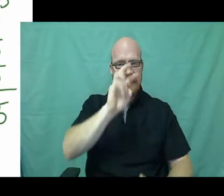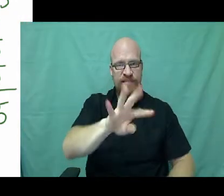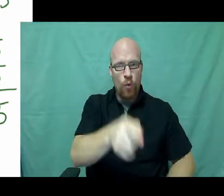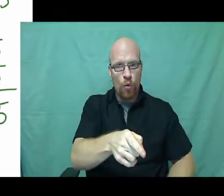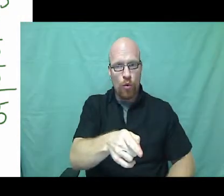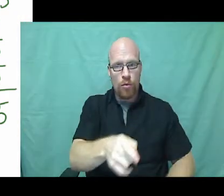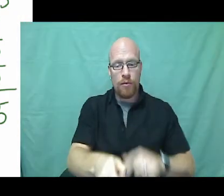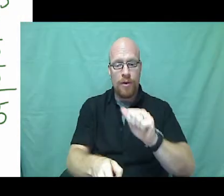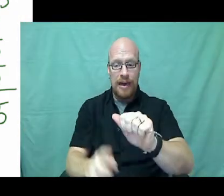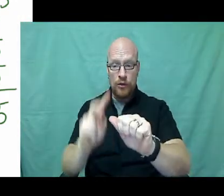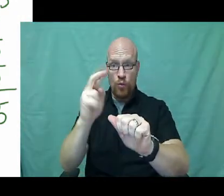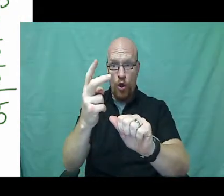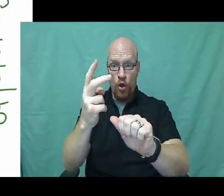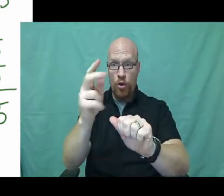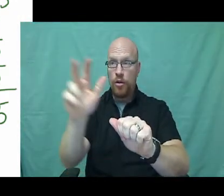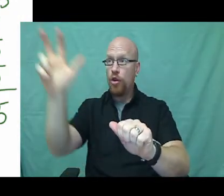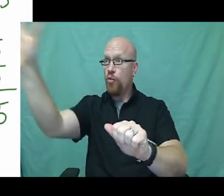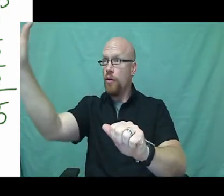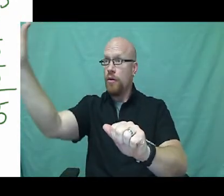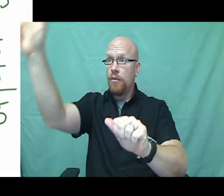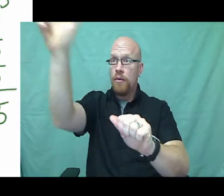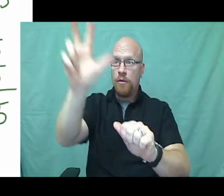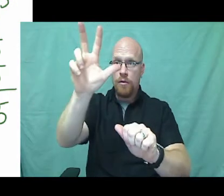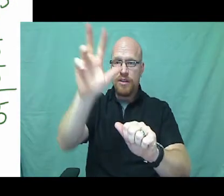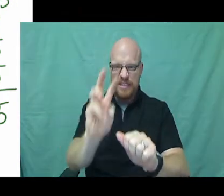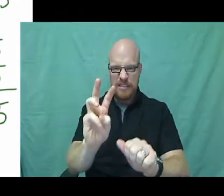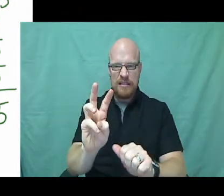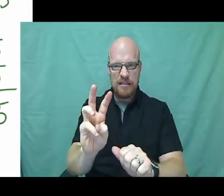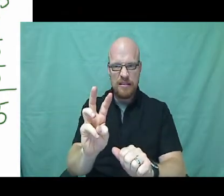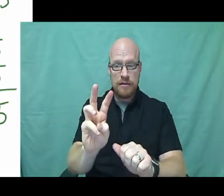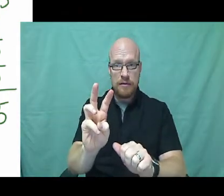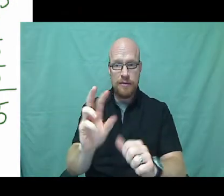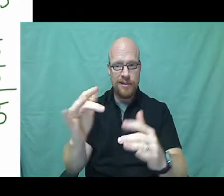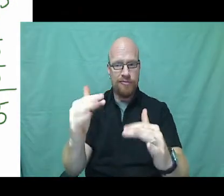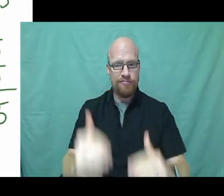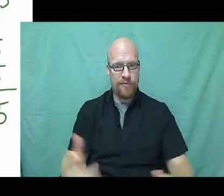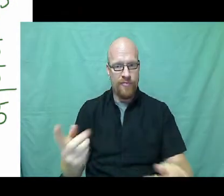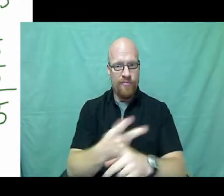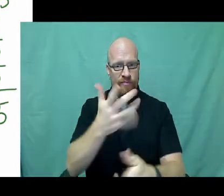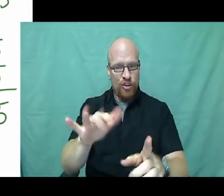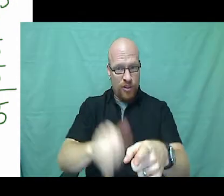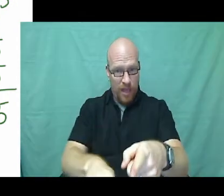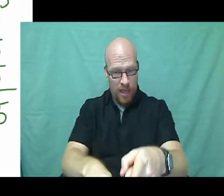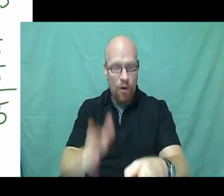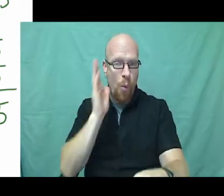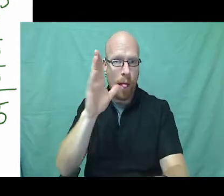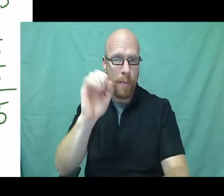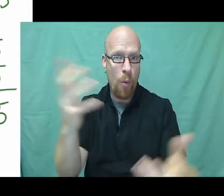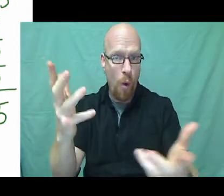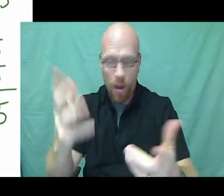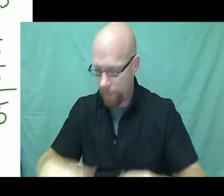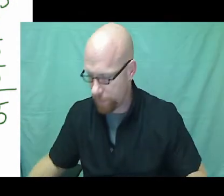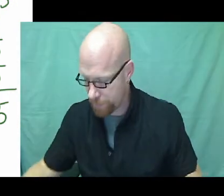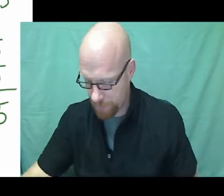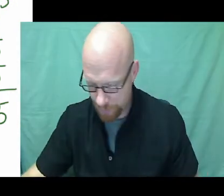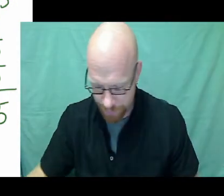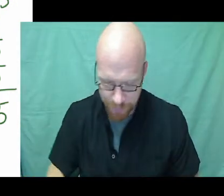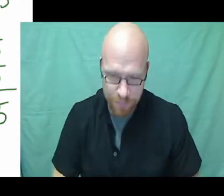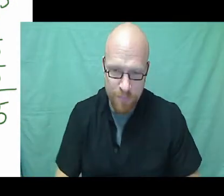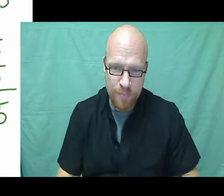the third power goes to the four, so you have four to the four cubed, and then we have a squared times three, another power there, is a to the sixth.